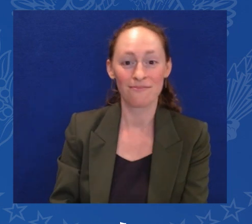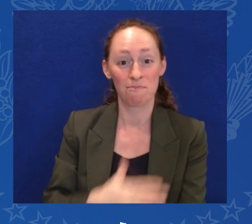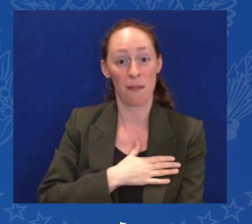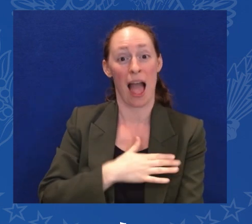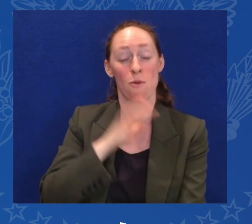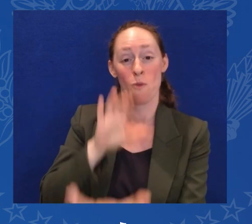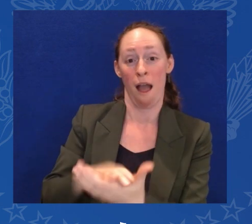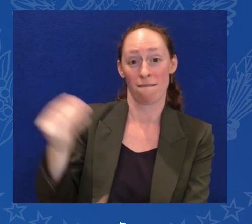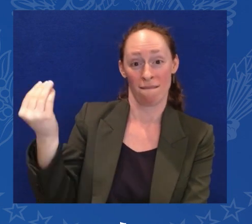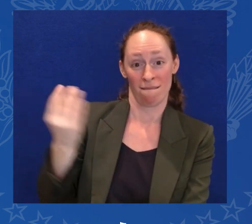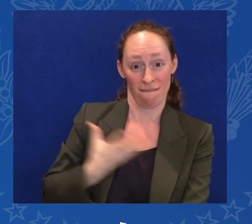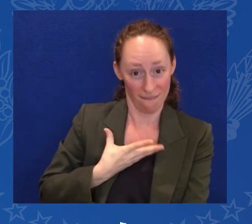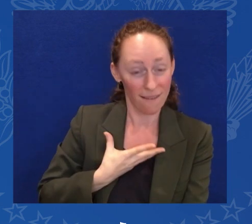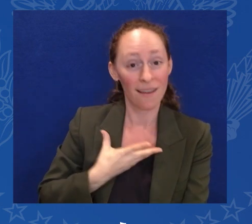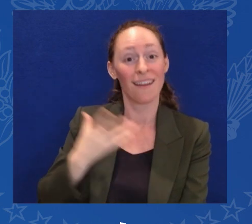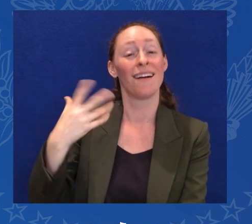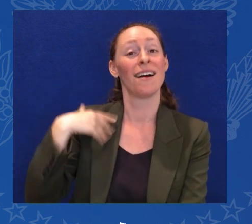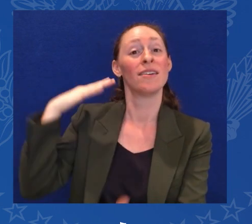I see we have a whole lot of amens to that.